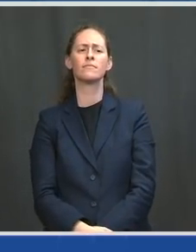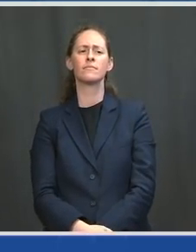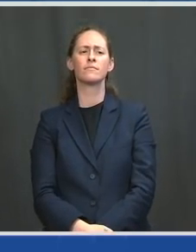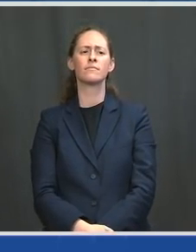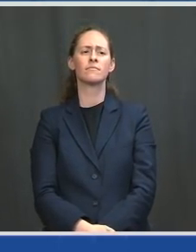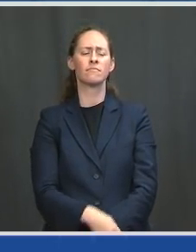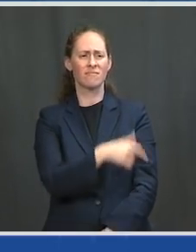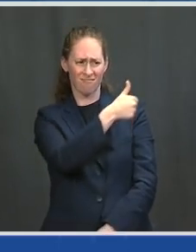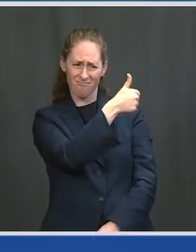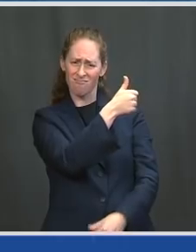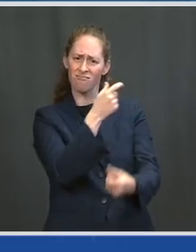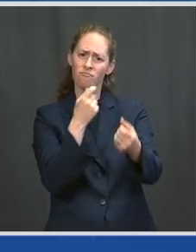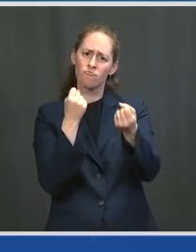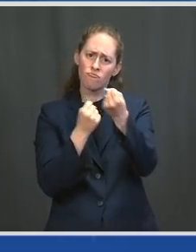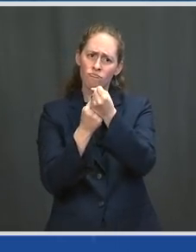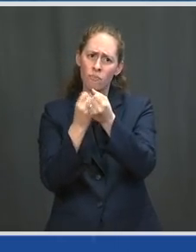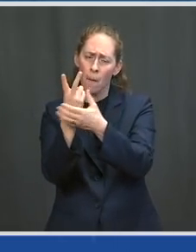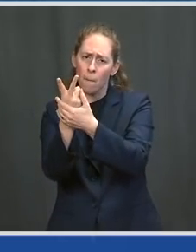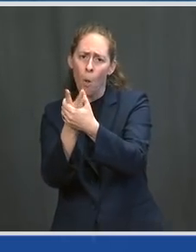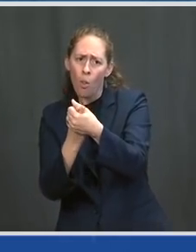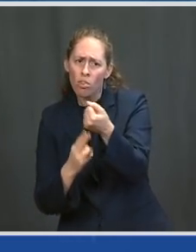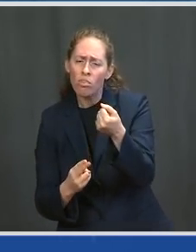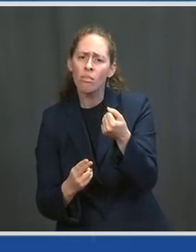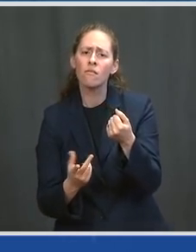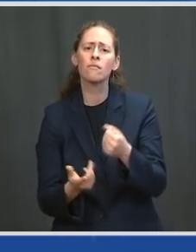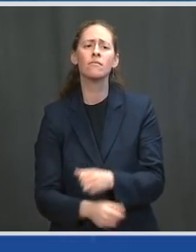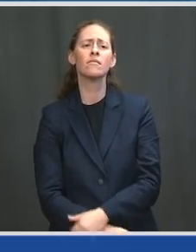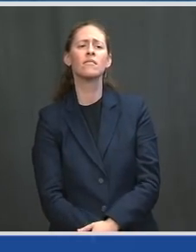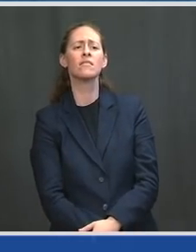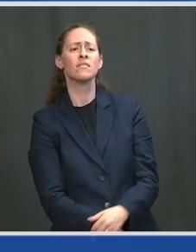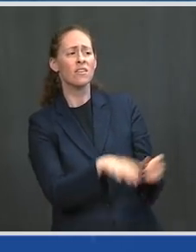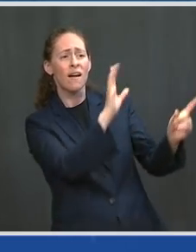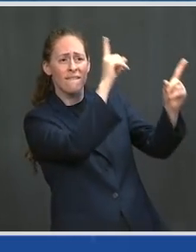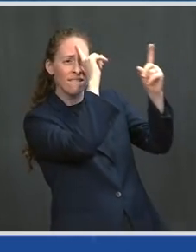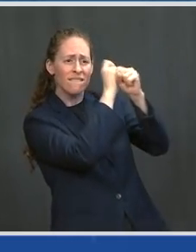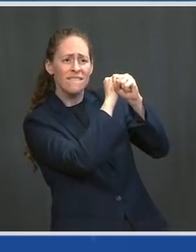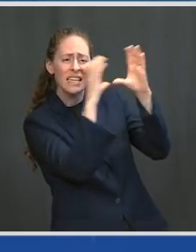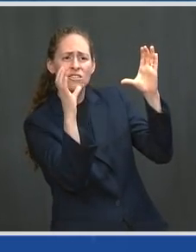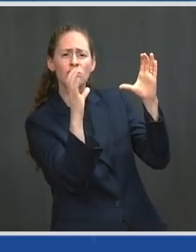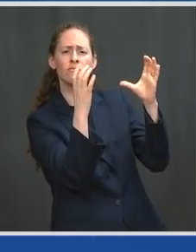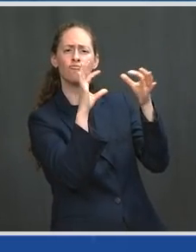how to go forward with infrastructure. So I'm -- generically, I'm encouraged